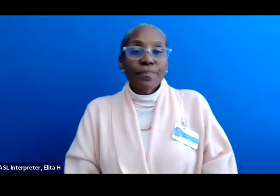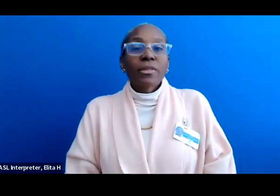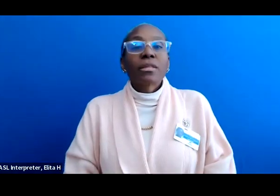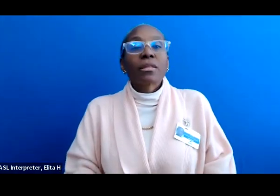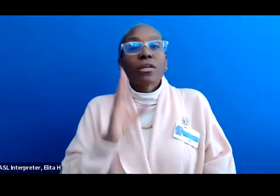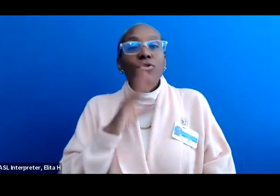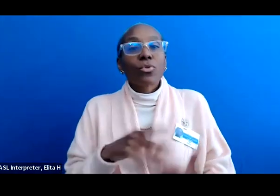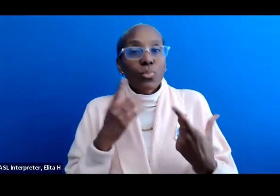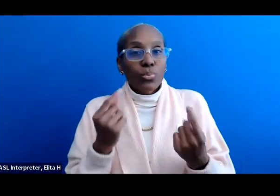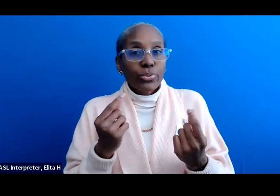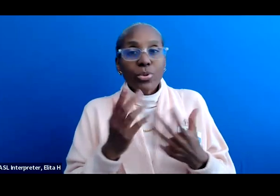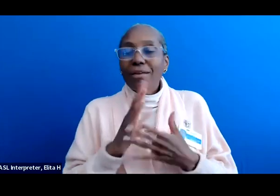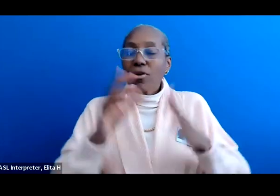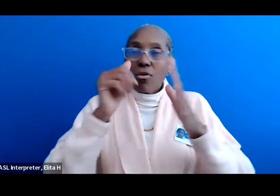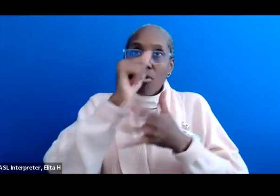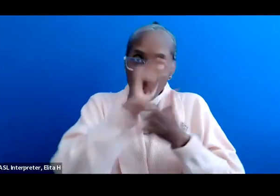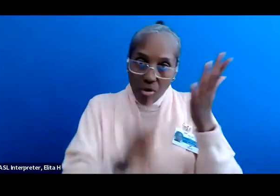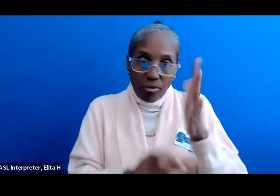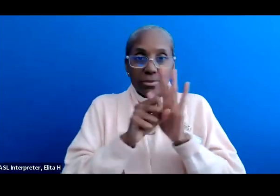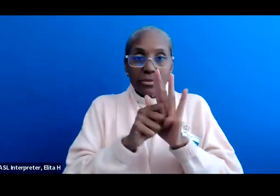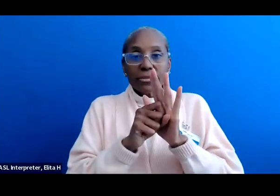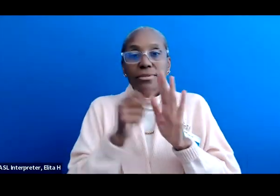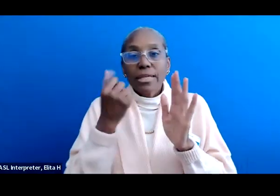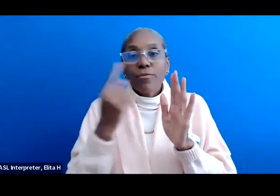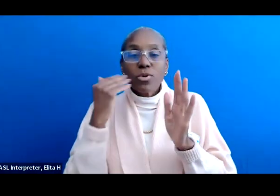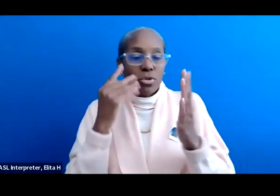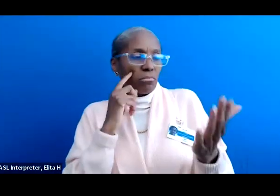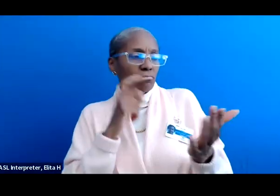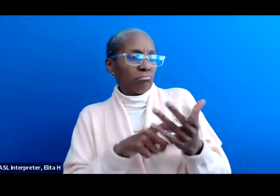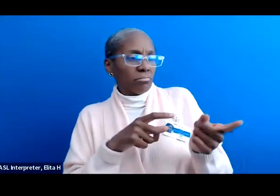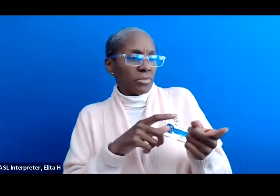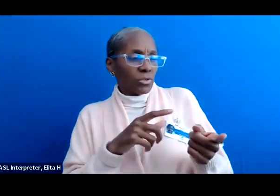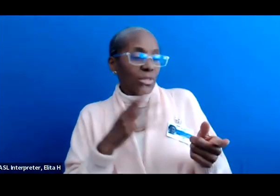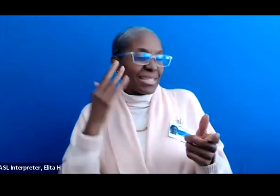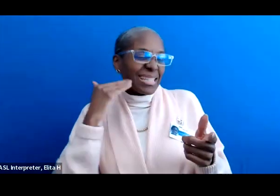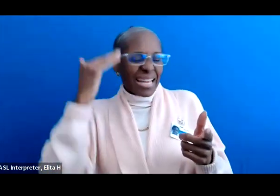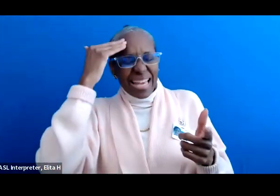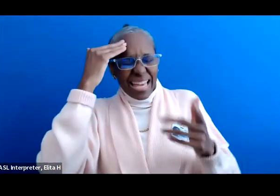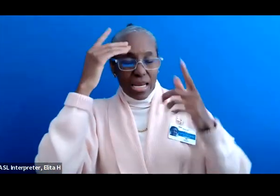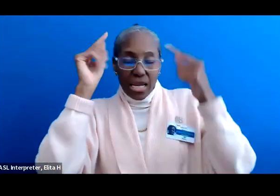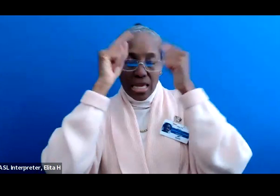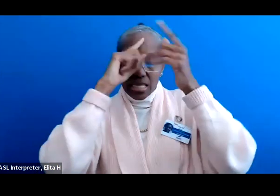They have all the symptoms. So everybody knows the symptom of the pounding headache. They're taught the pounding headache.